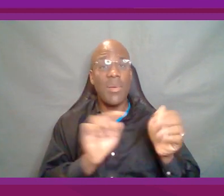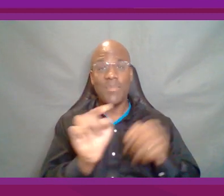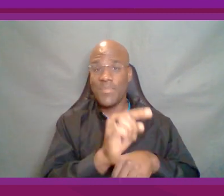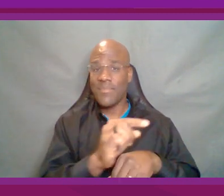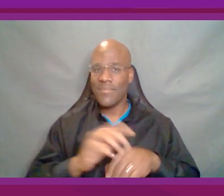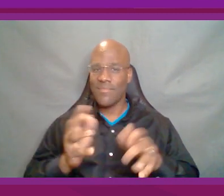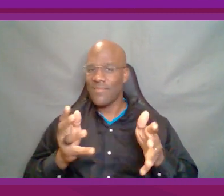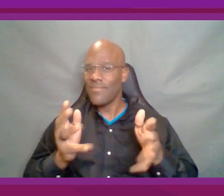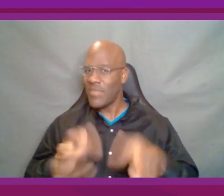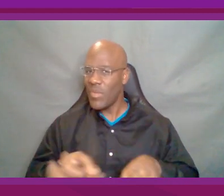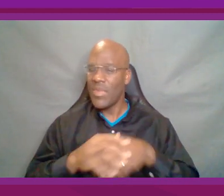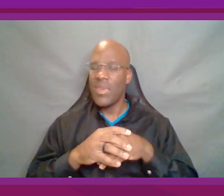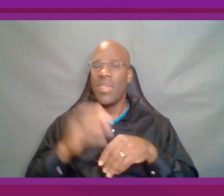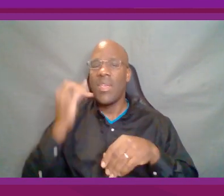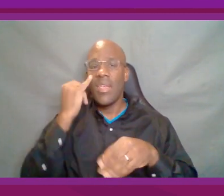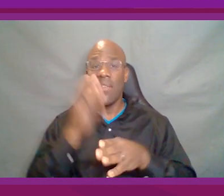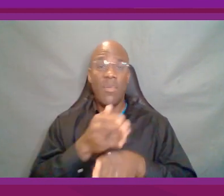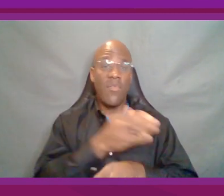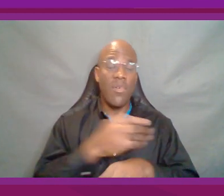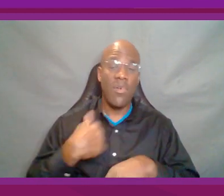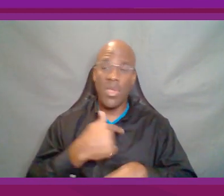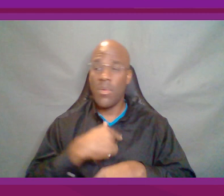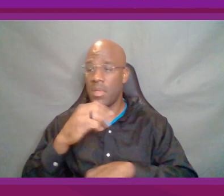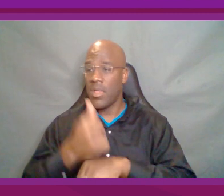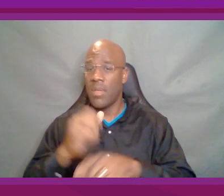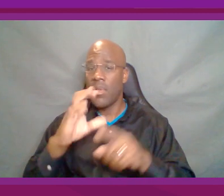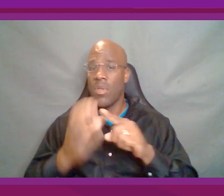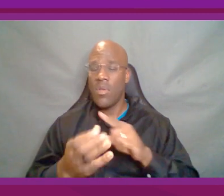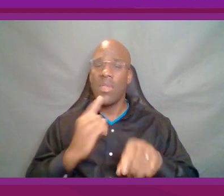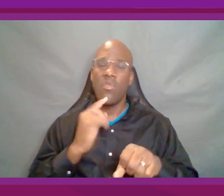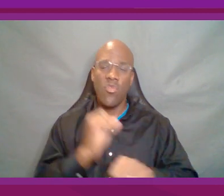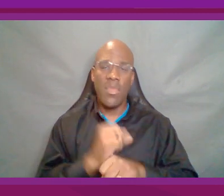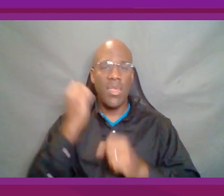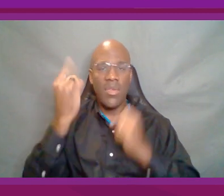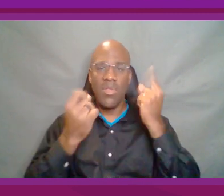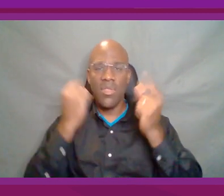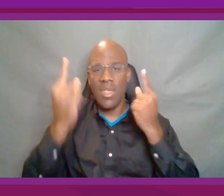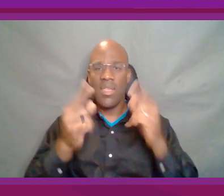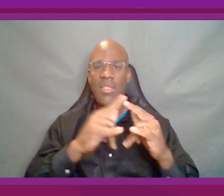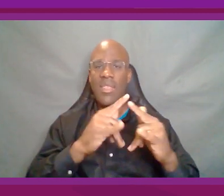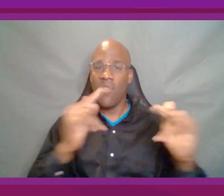So having that information up front, right, creating a culture that truly understands true